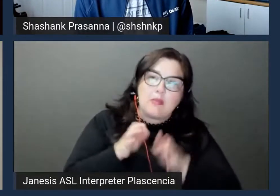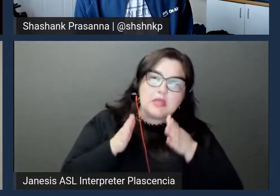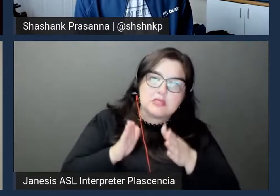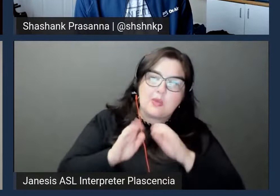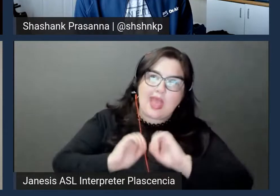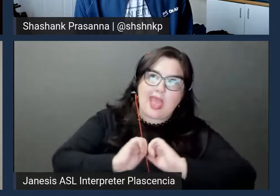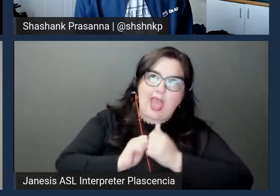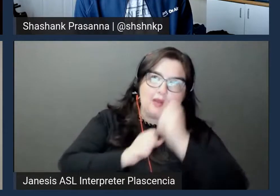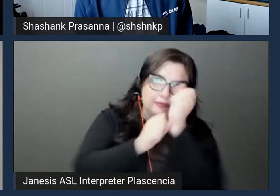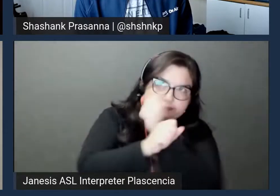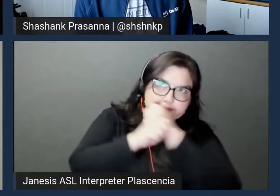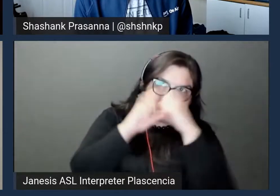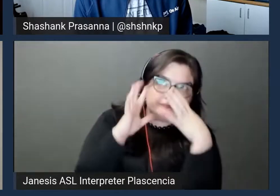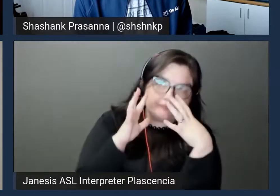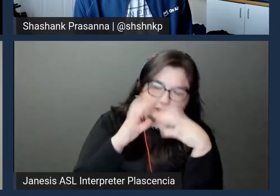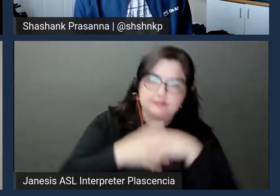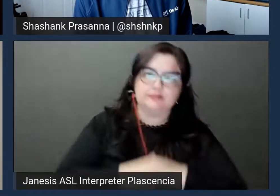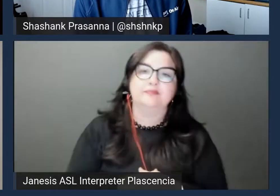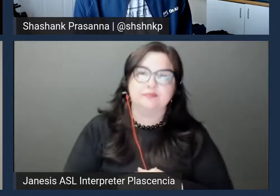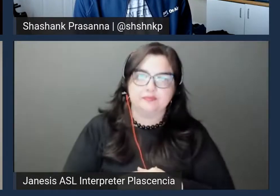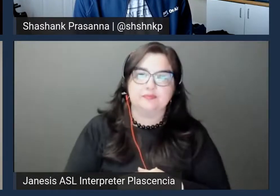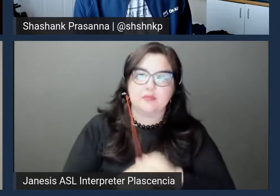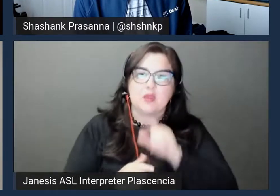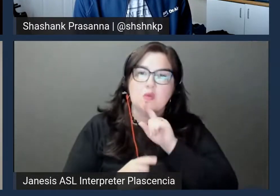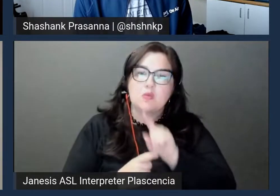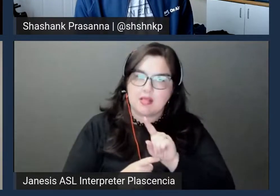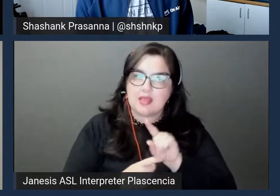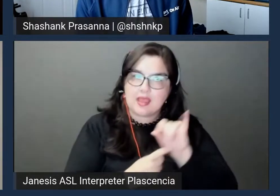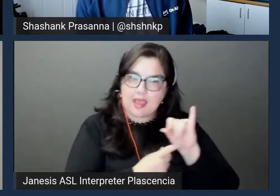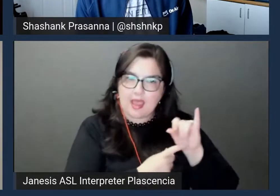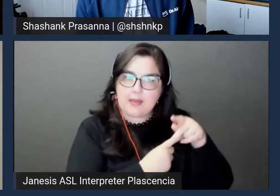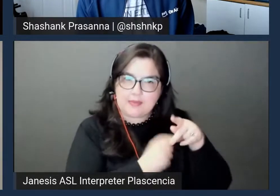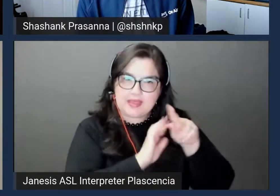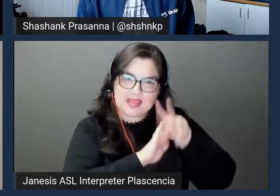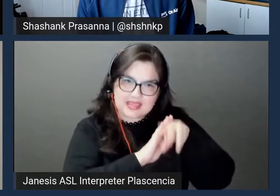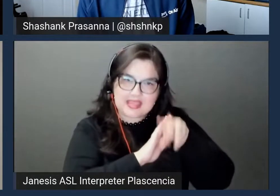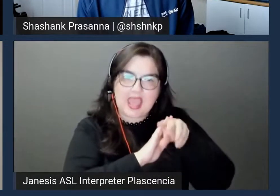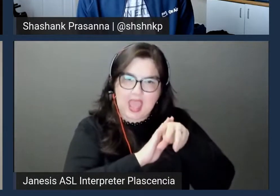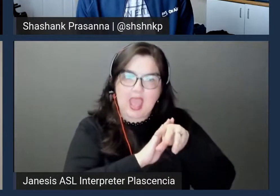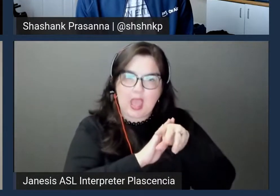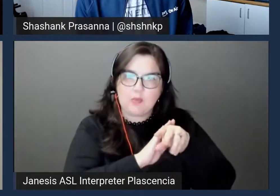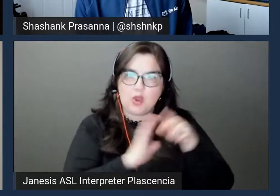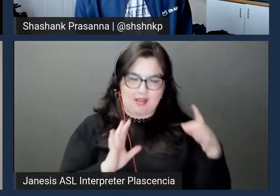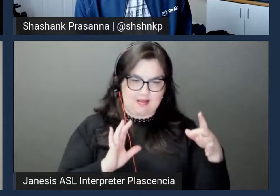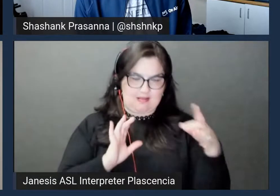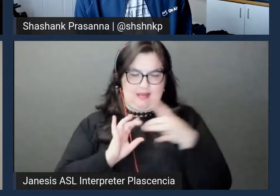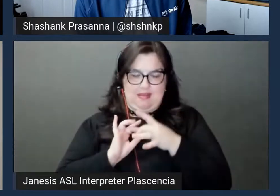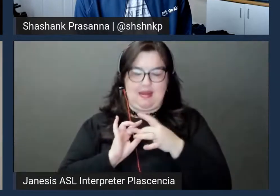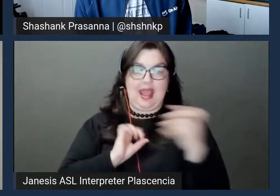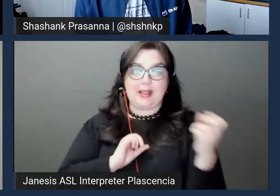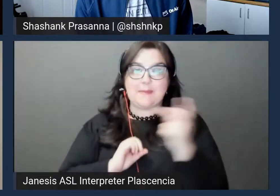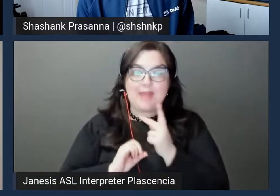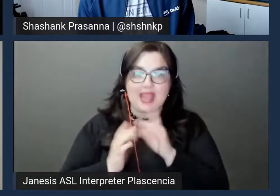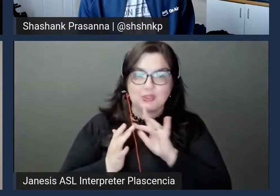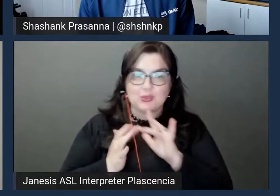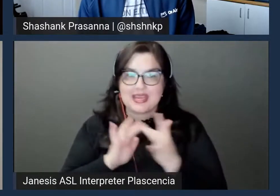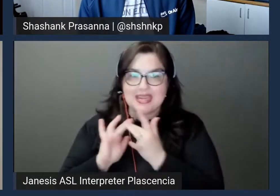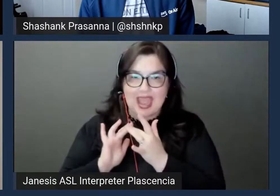it's basically the underlying protocol that the camera's use to connect back to the network. So of course, when you're on your cell phone,